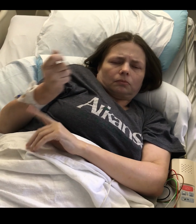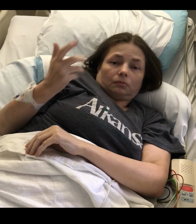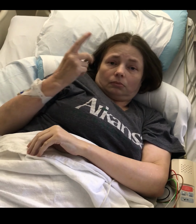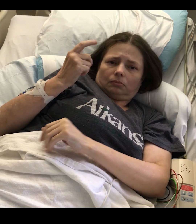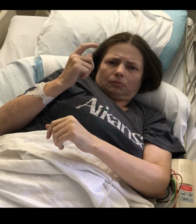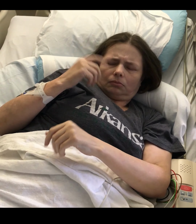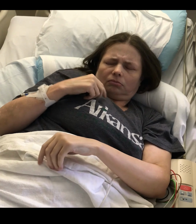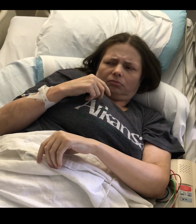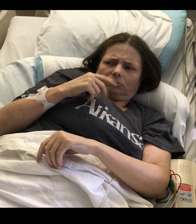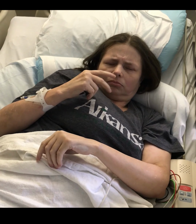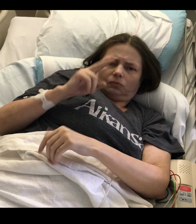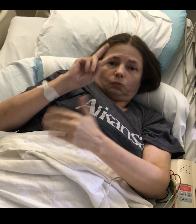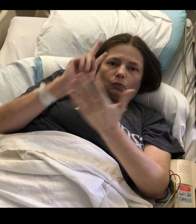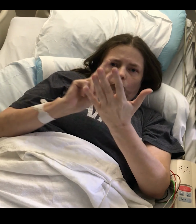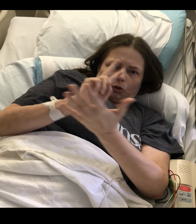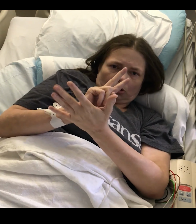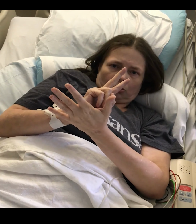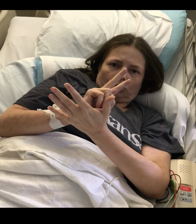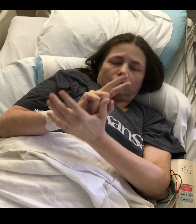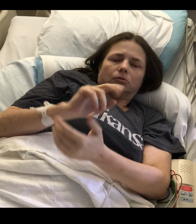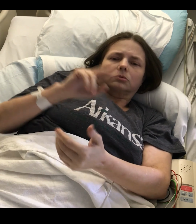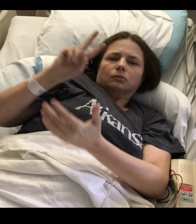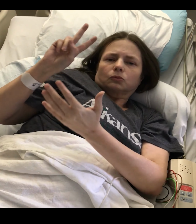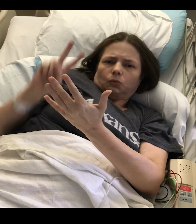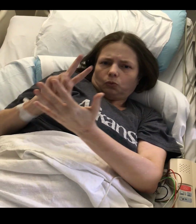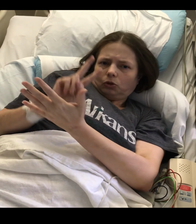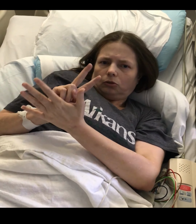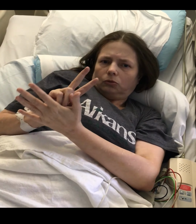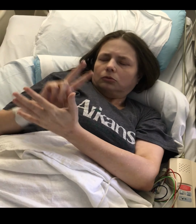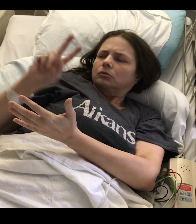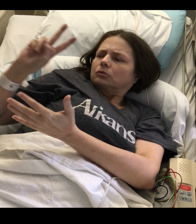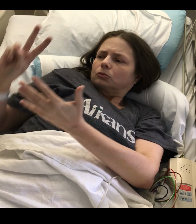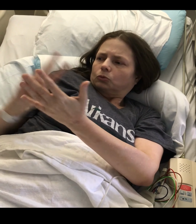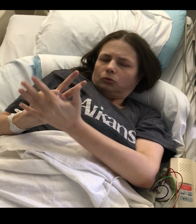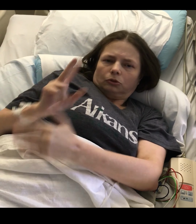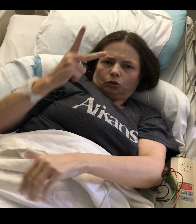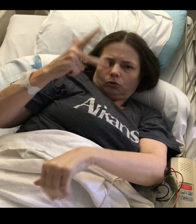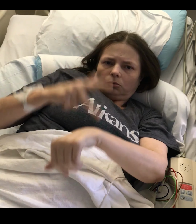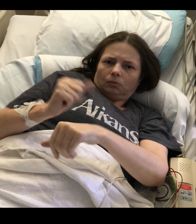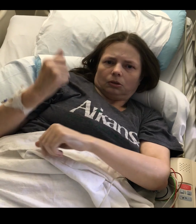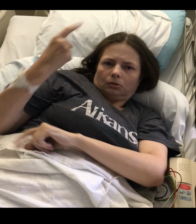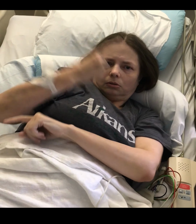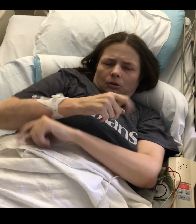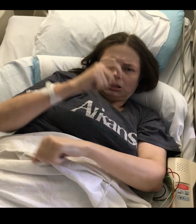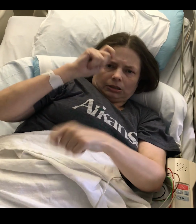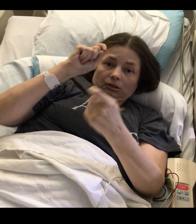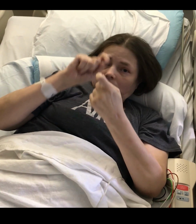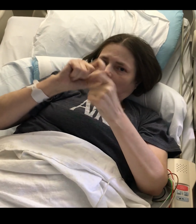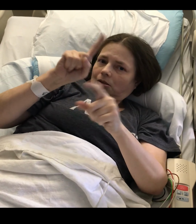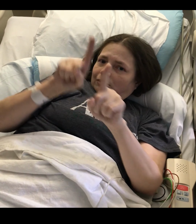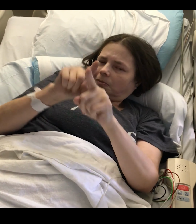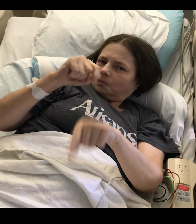But the strange thing is, they just up and decided to provide interpreters 3 x a day, in 2 hours shifts.